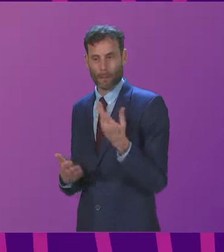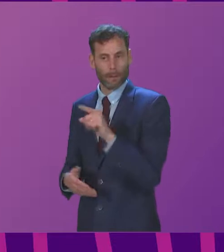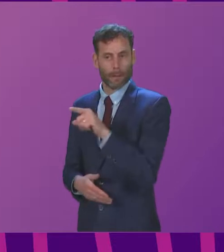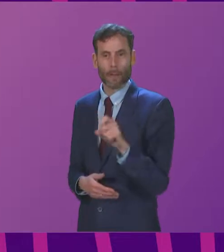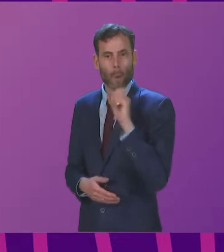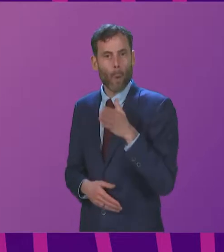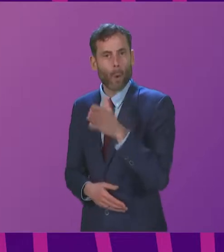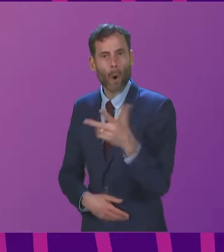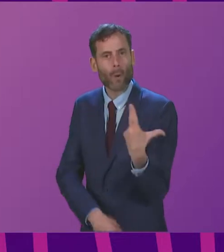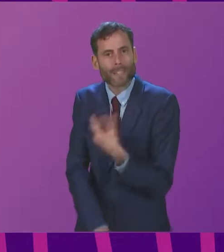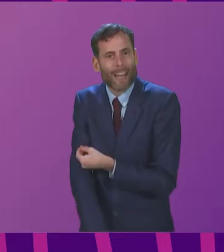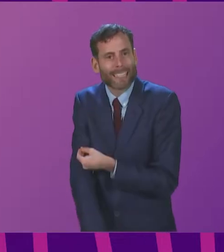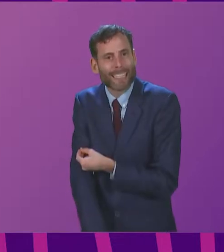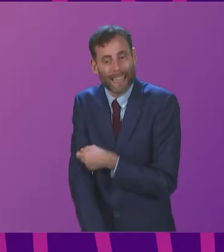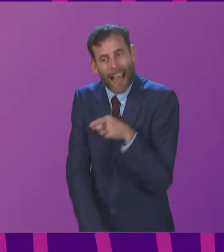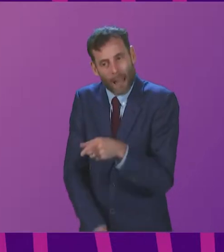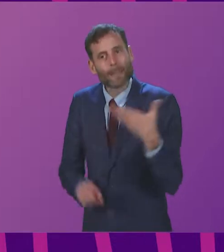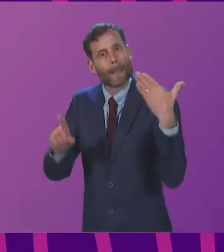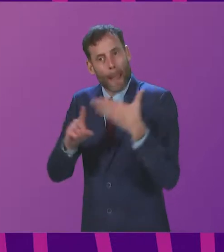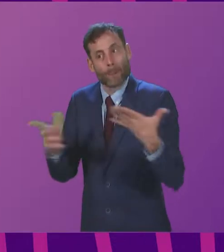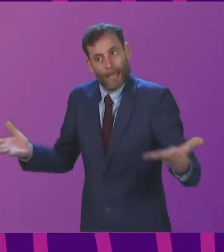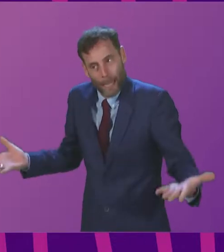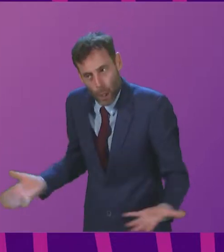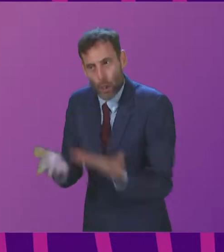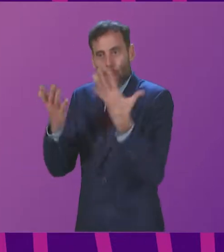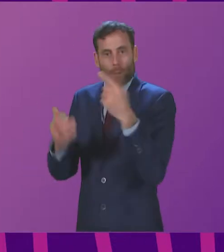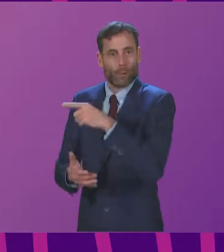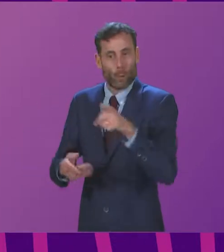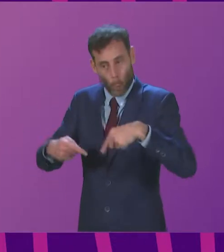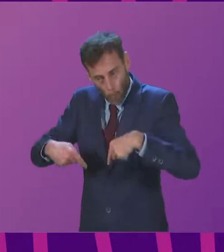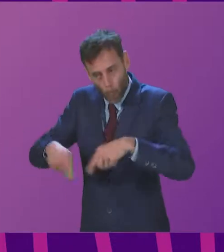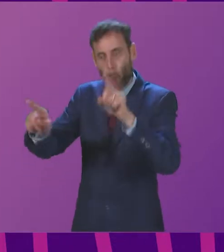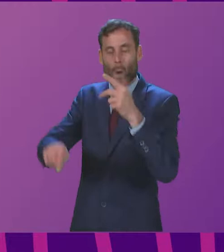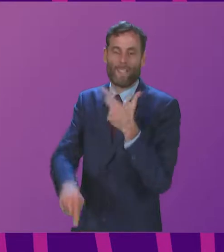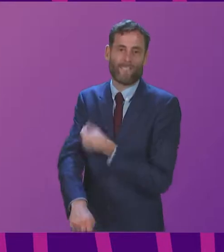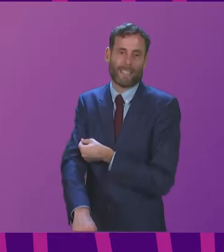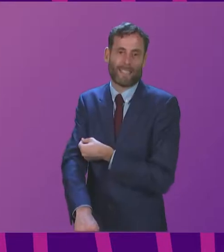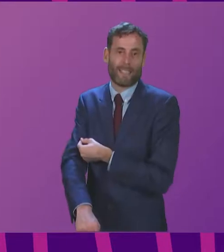primary objective of the scheme. As we have got vaccination rates